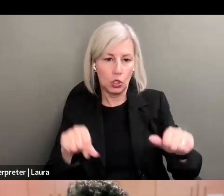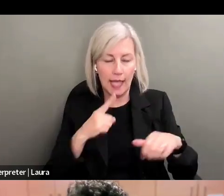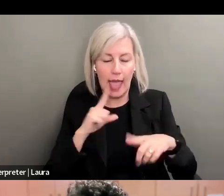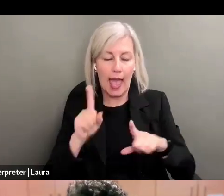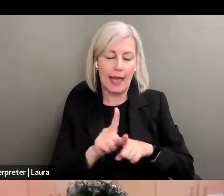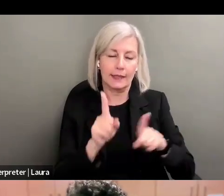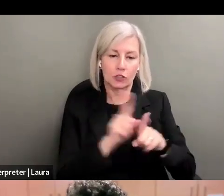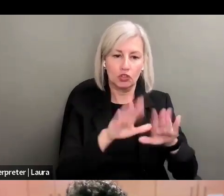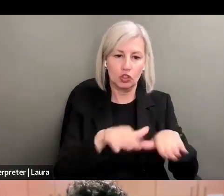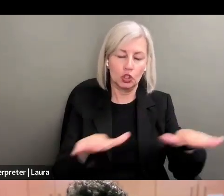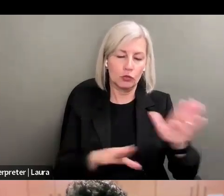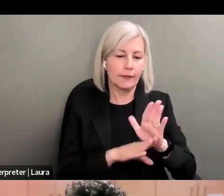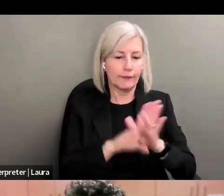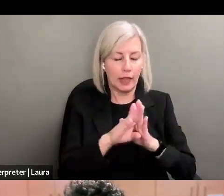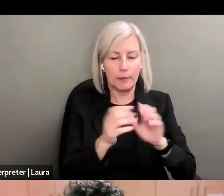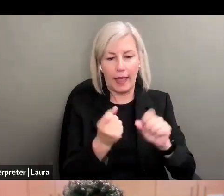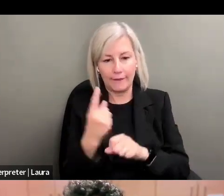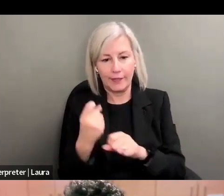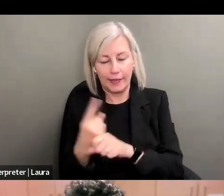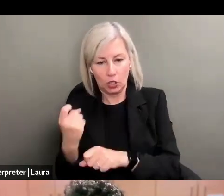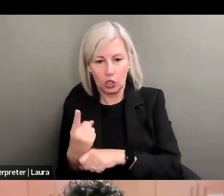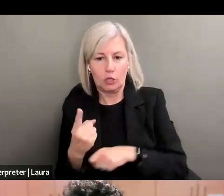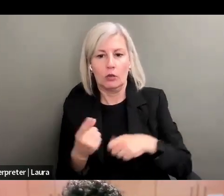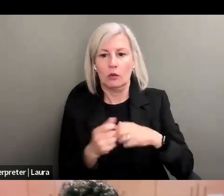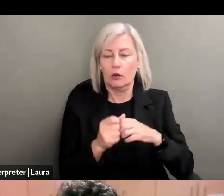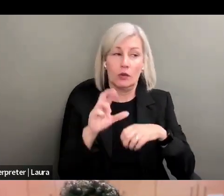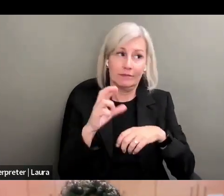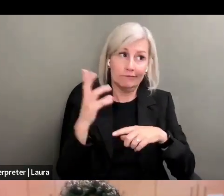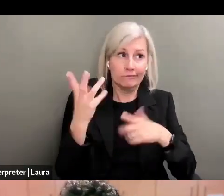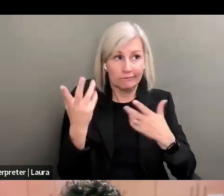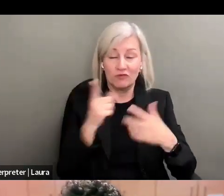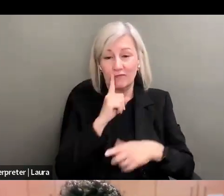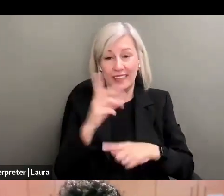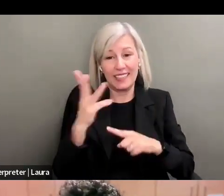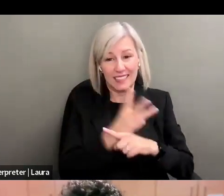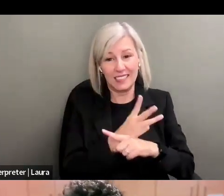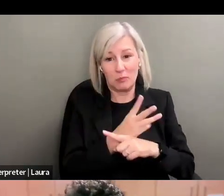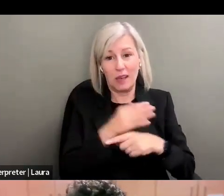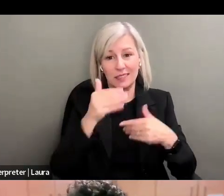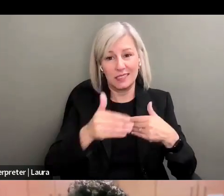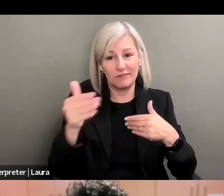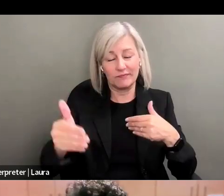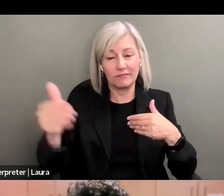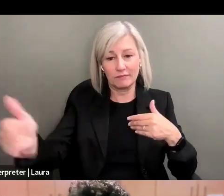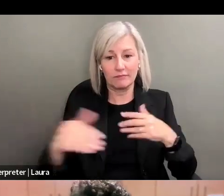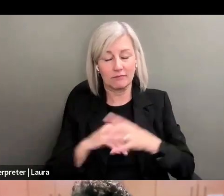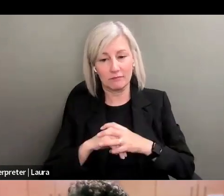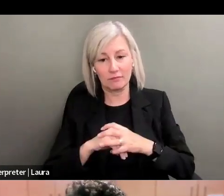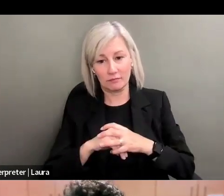develop year by year or even in six month increments that their development